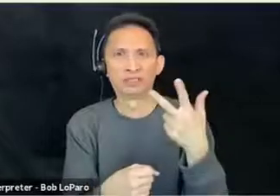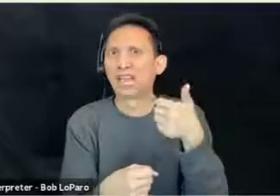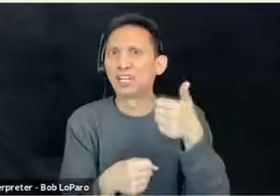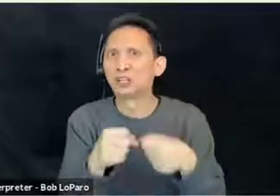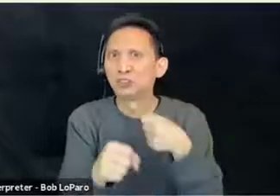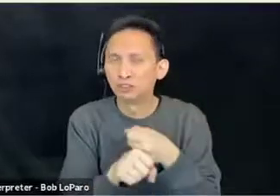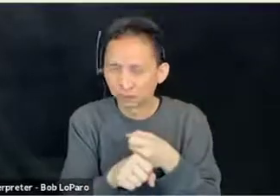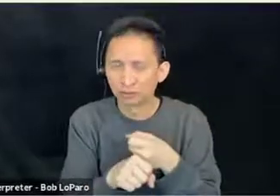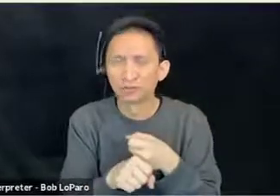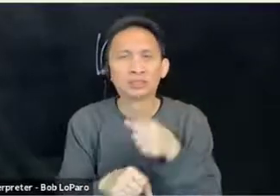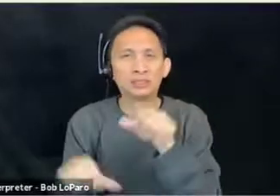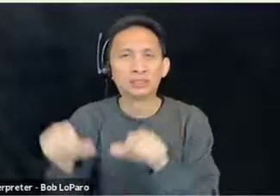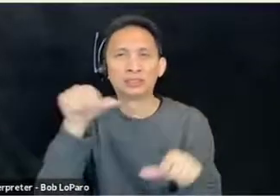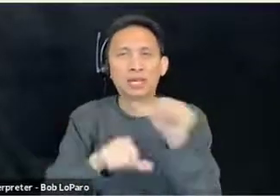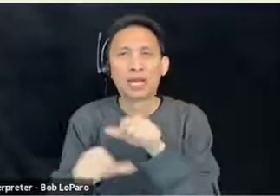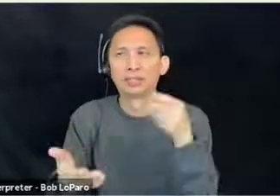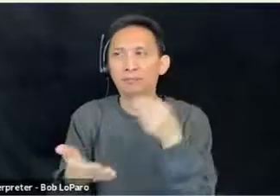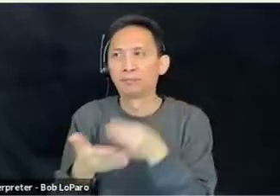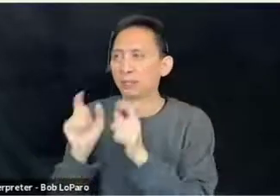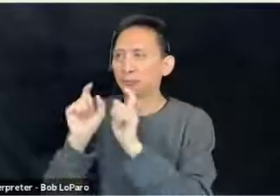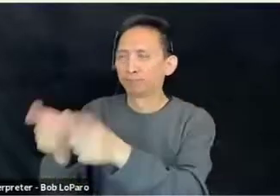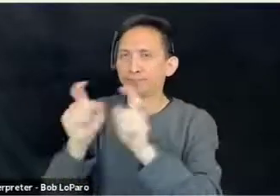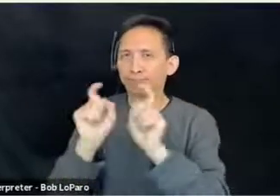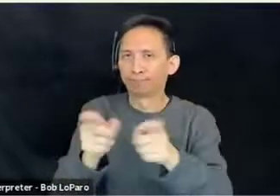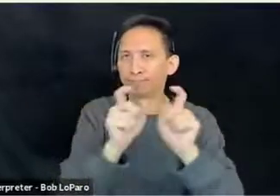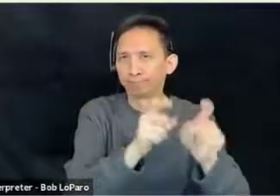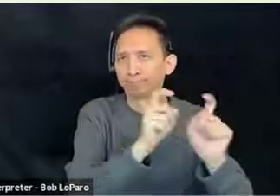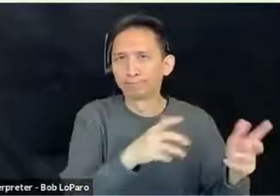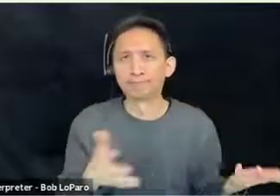So, that comes from other family foundations